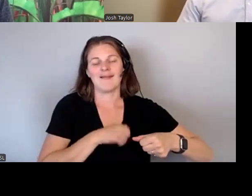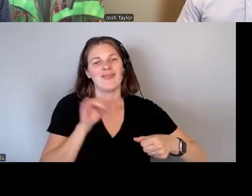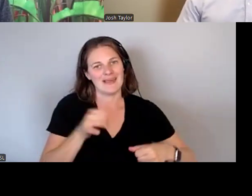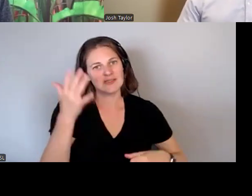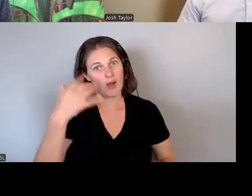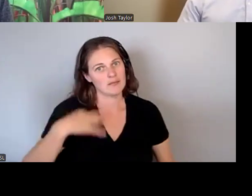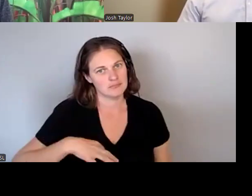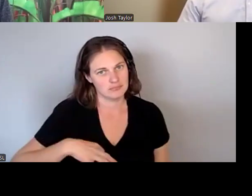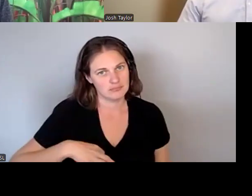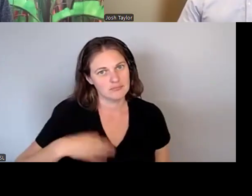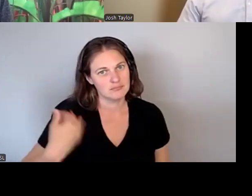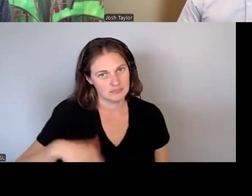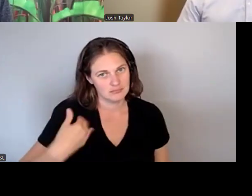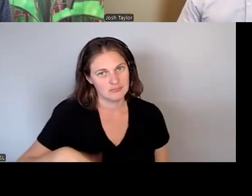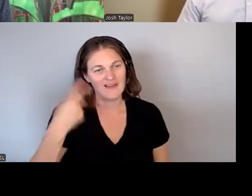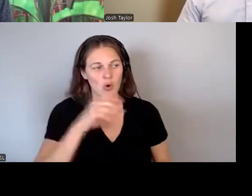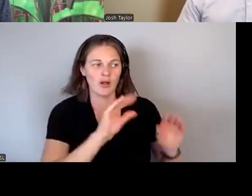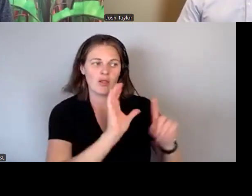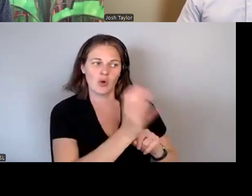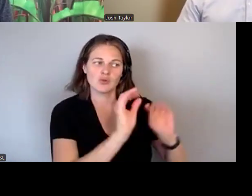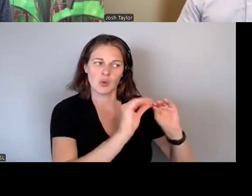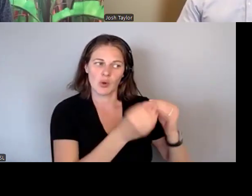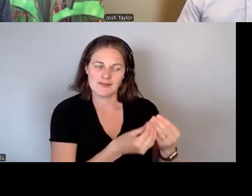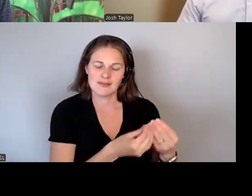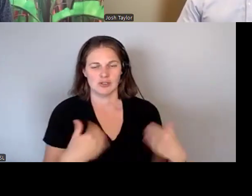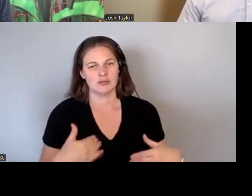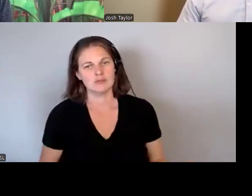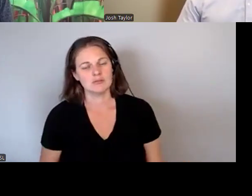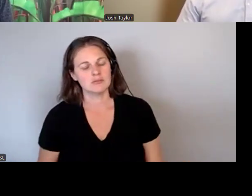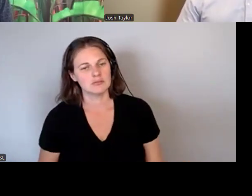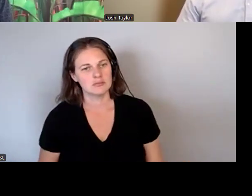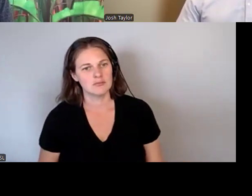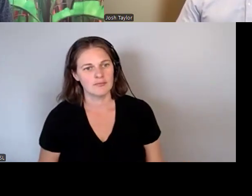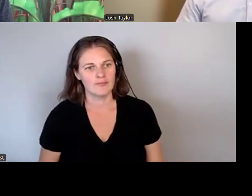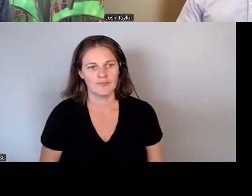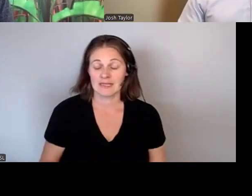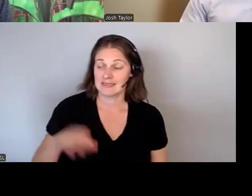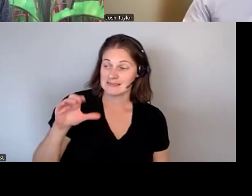to the cultural organization. So kind of what I'm hearing you say is that in terms of,